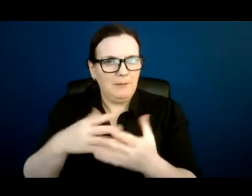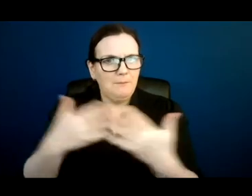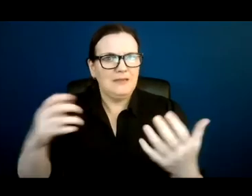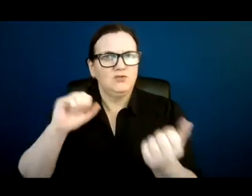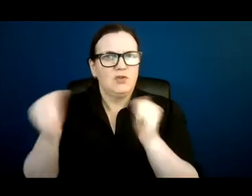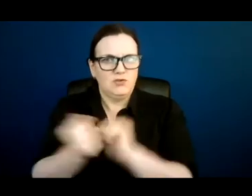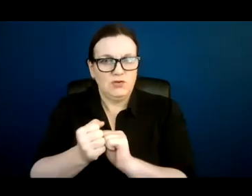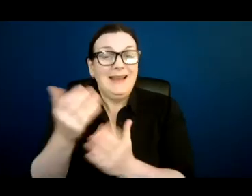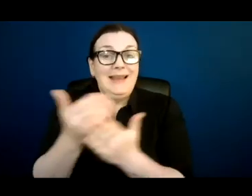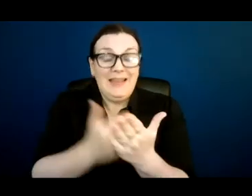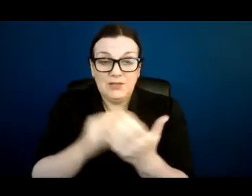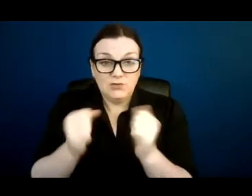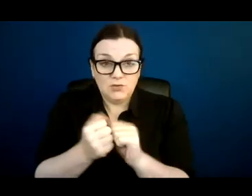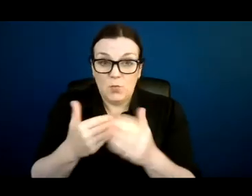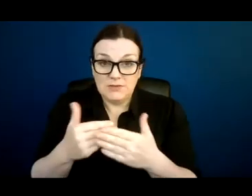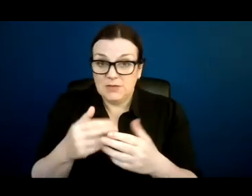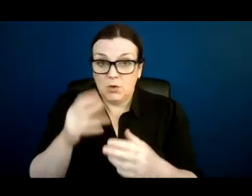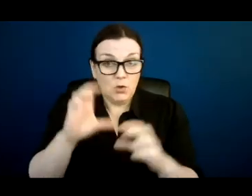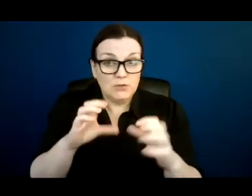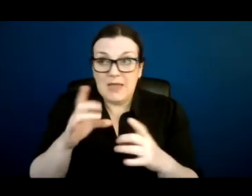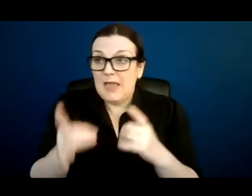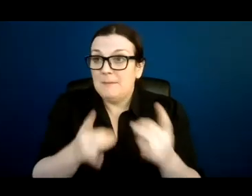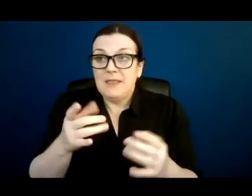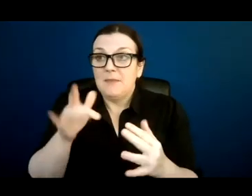we could be in the middle of a litigation case, a probate case, a conveyancing case,